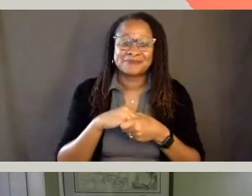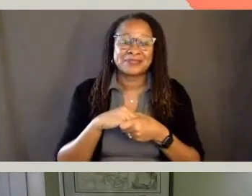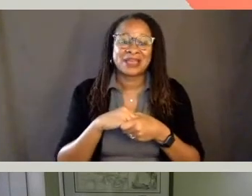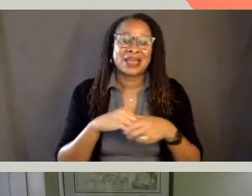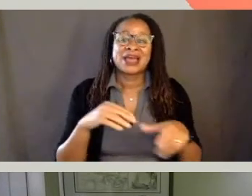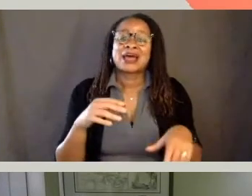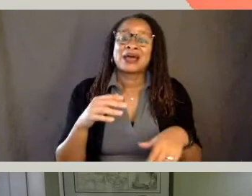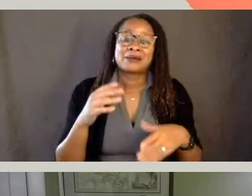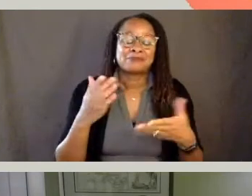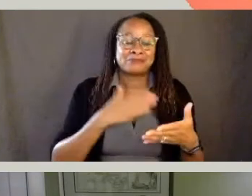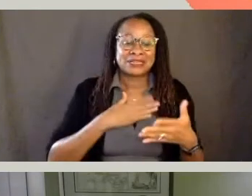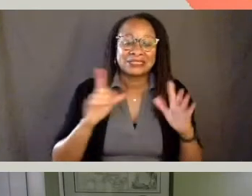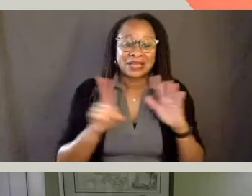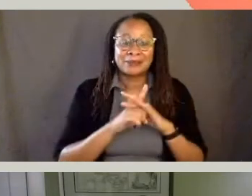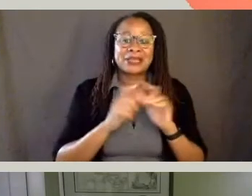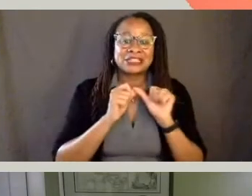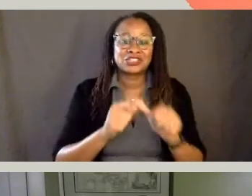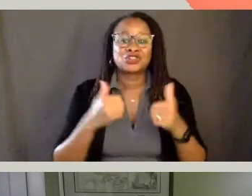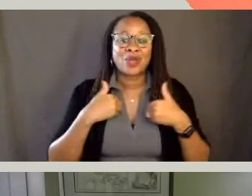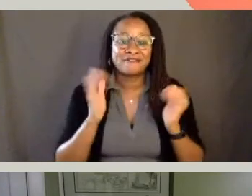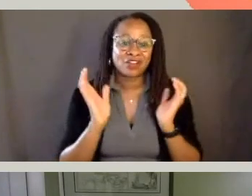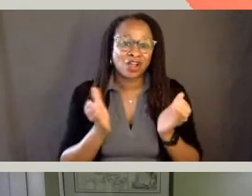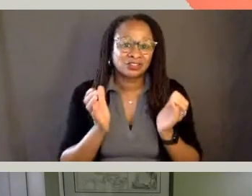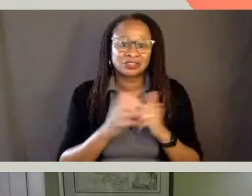and how to continue having conversations with us.